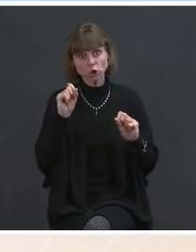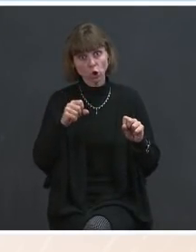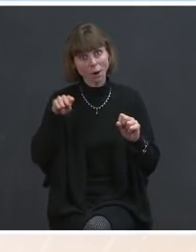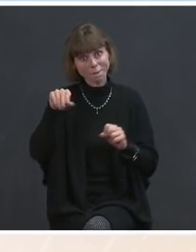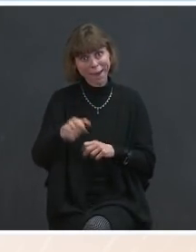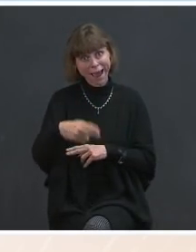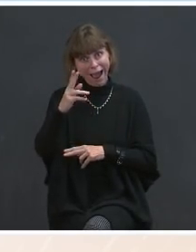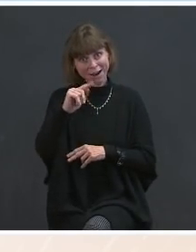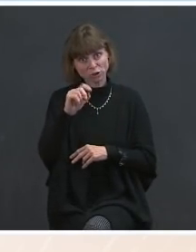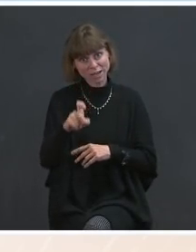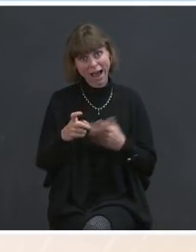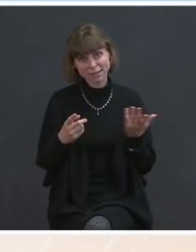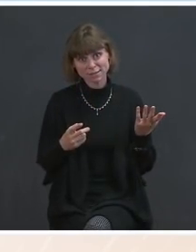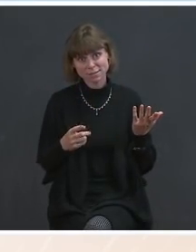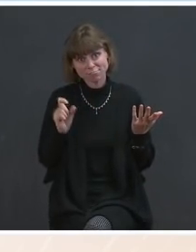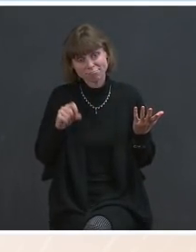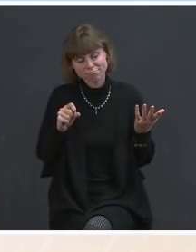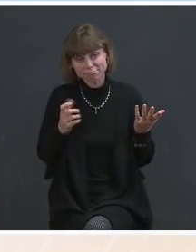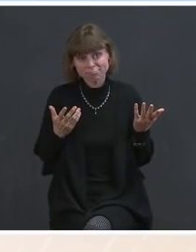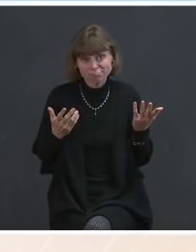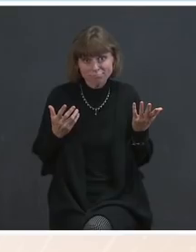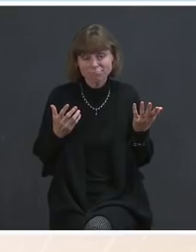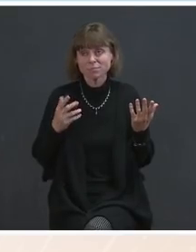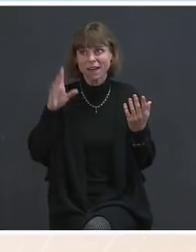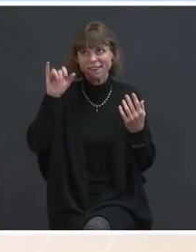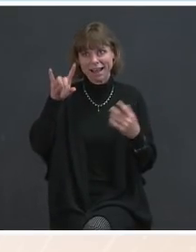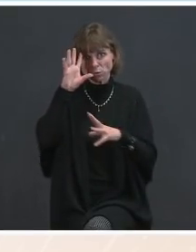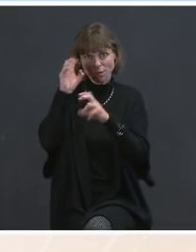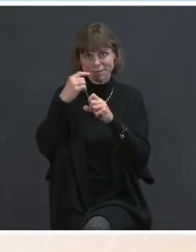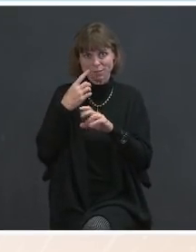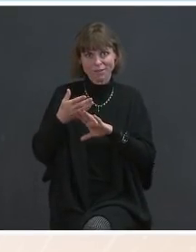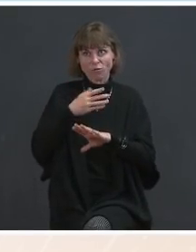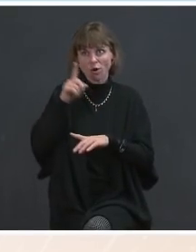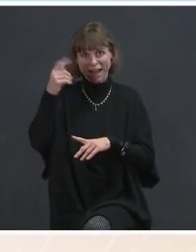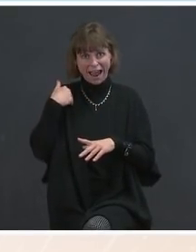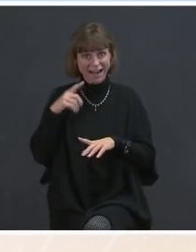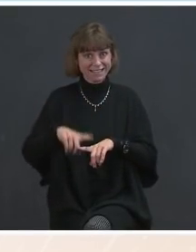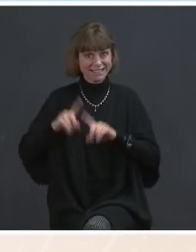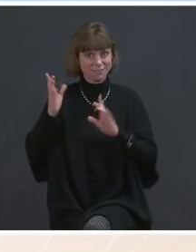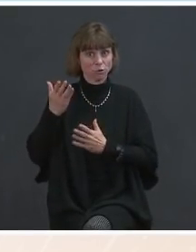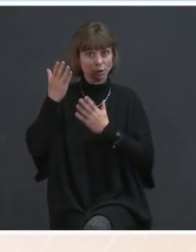with what the President talked about. He had a different proposal he put forward than the one Senator Warren has put forward,